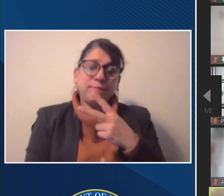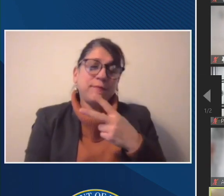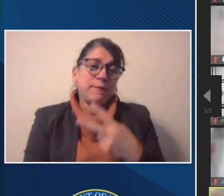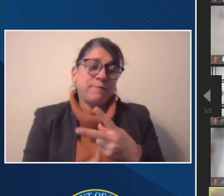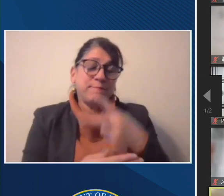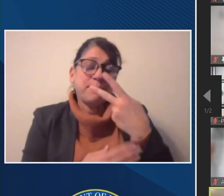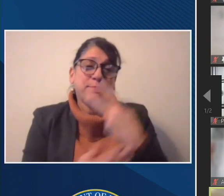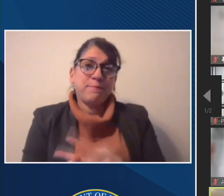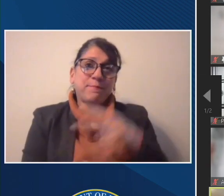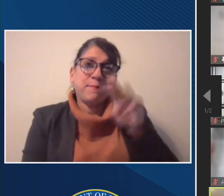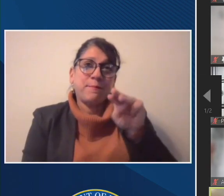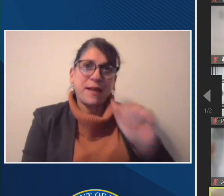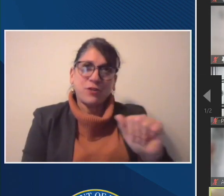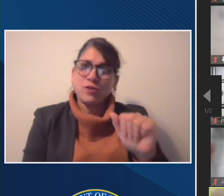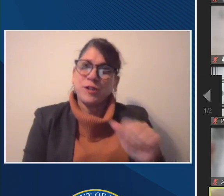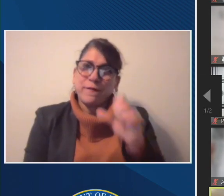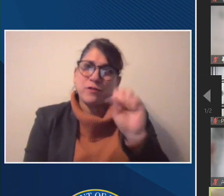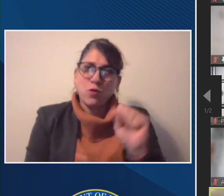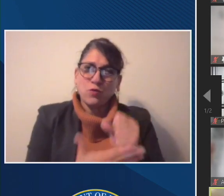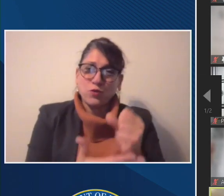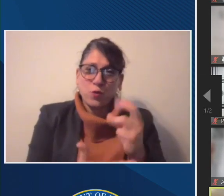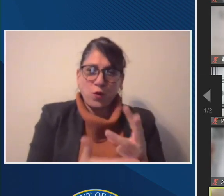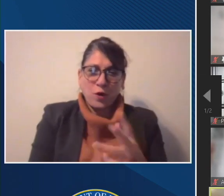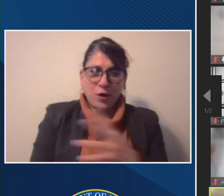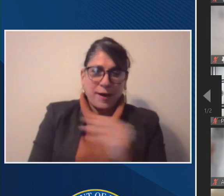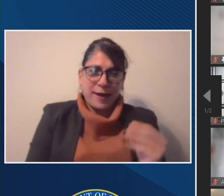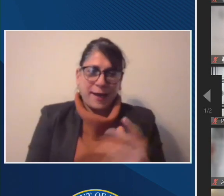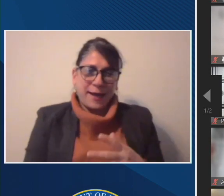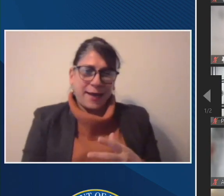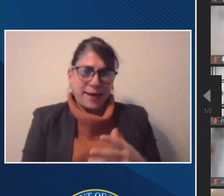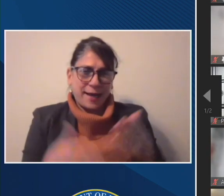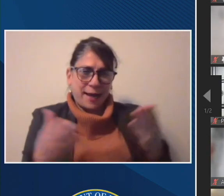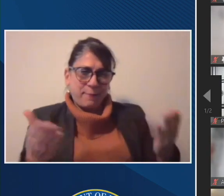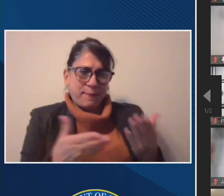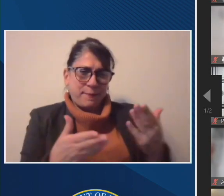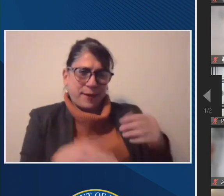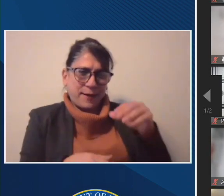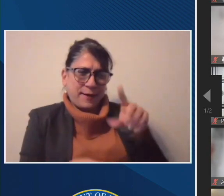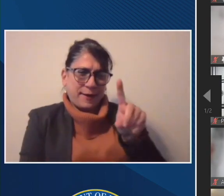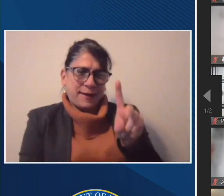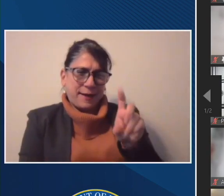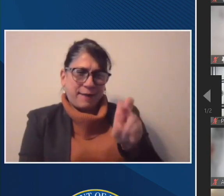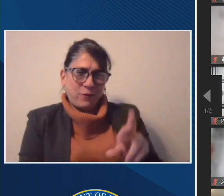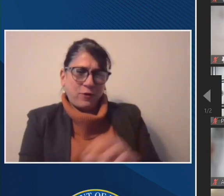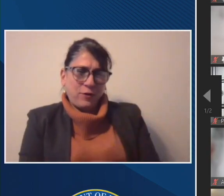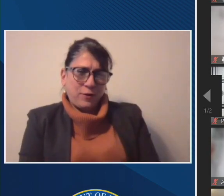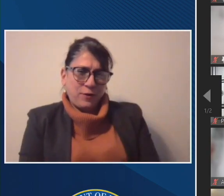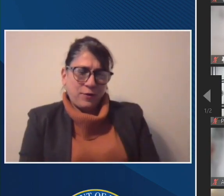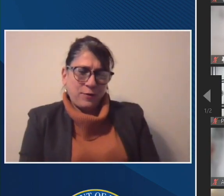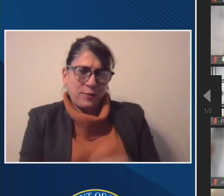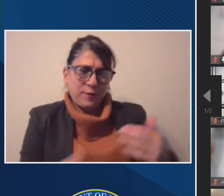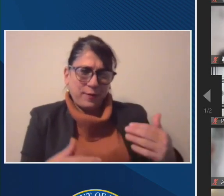Invincibles out here in Denver. Welcome. U.S. military service members, veterans or